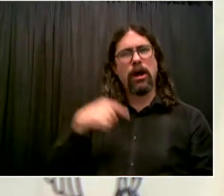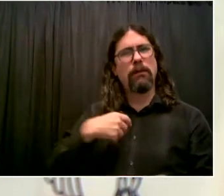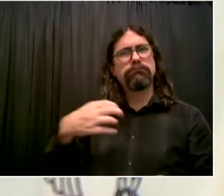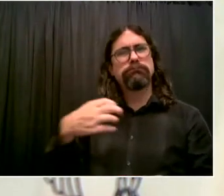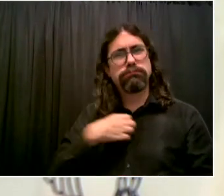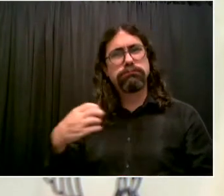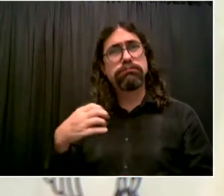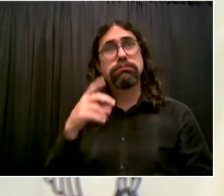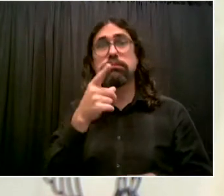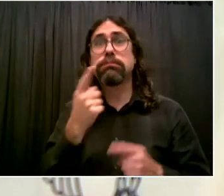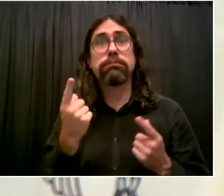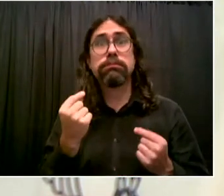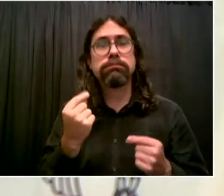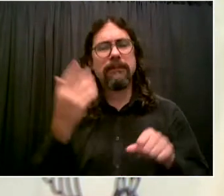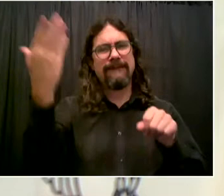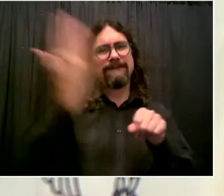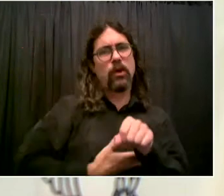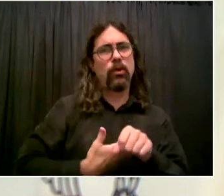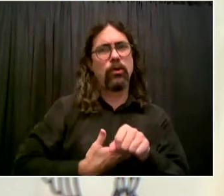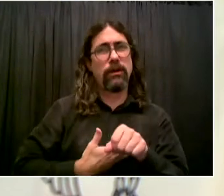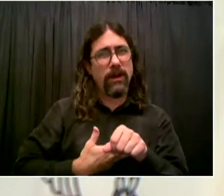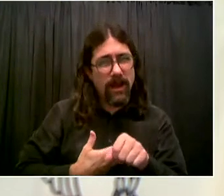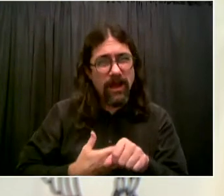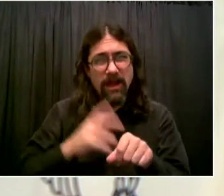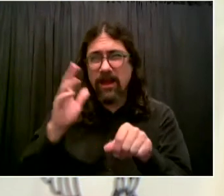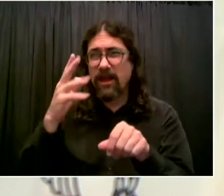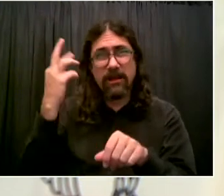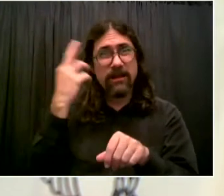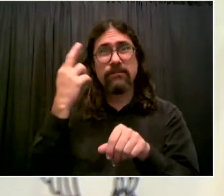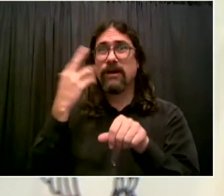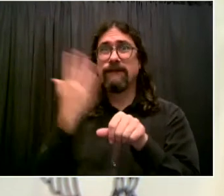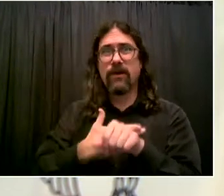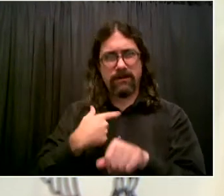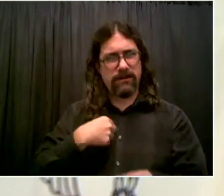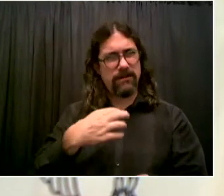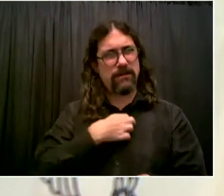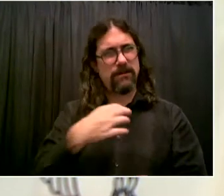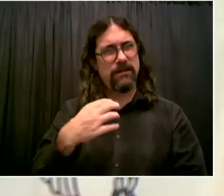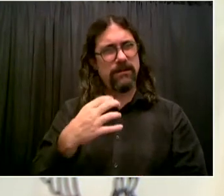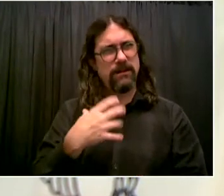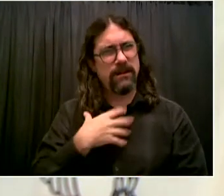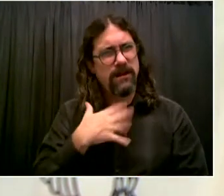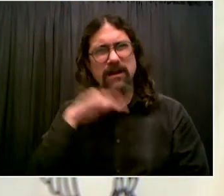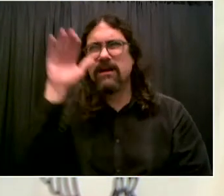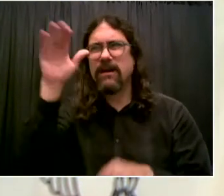FIRST COMPLAINT TO HR, THEY ENDED UP FIRING ME OFR MAKING A